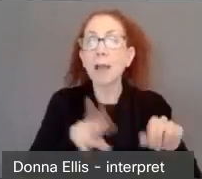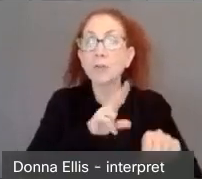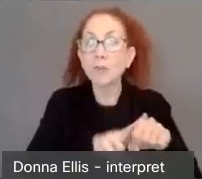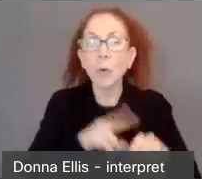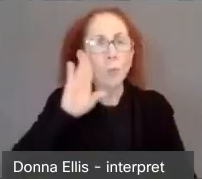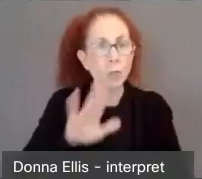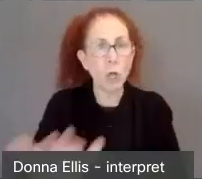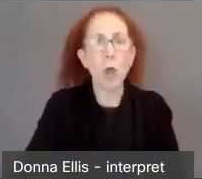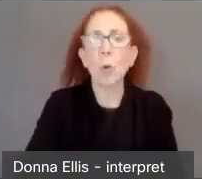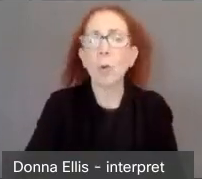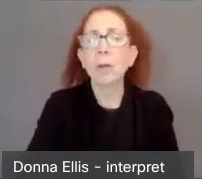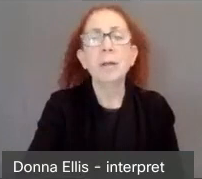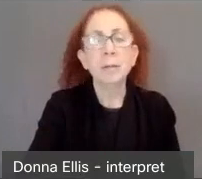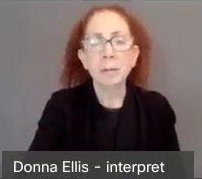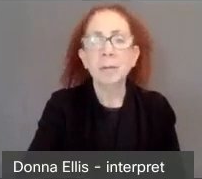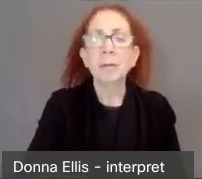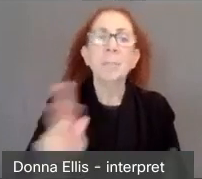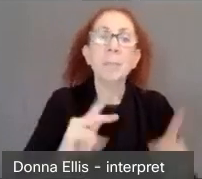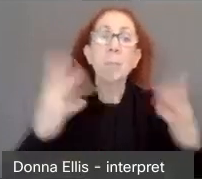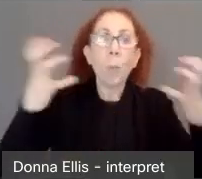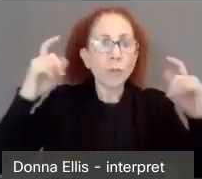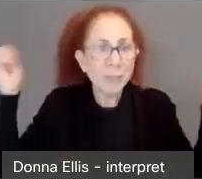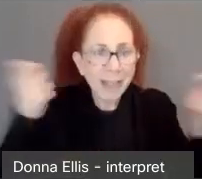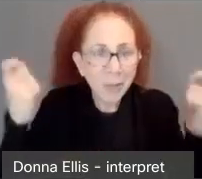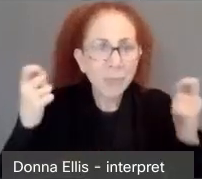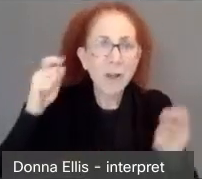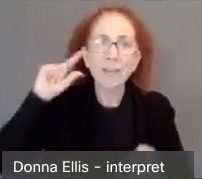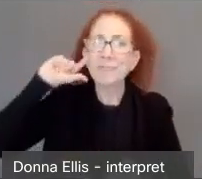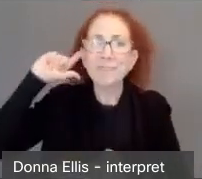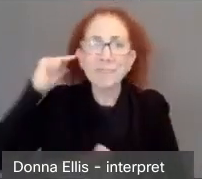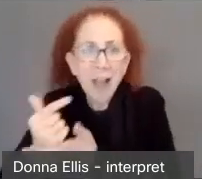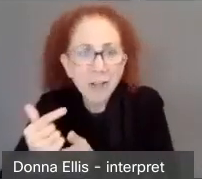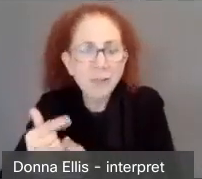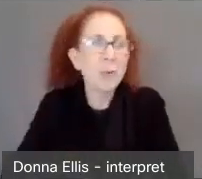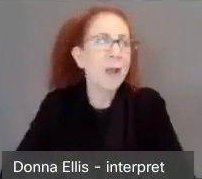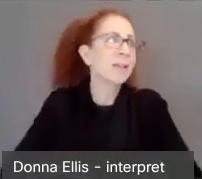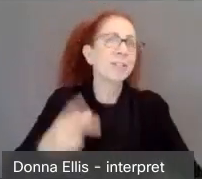celebrations, graduations are coming, date nights, happy hours with their friends and family.